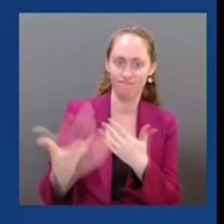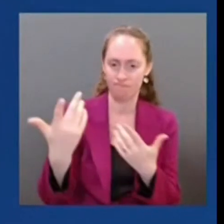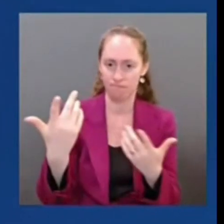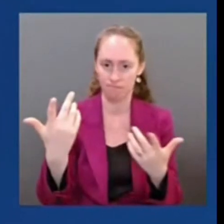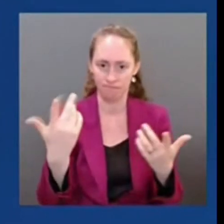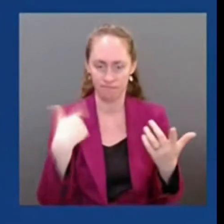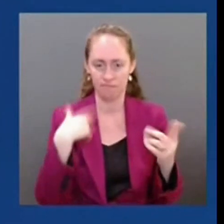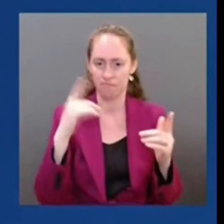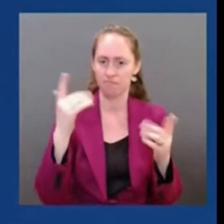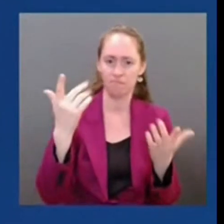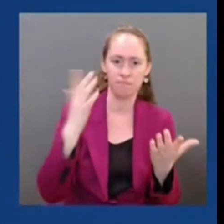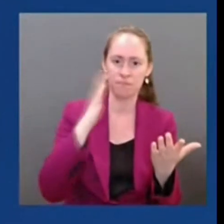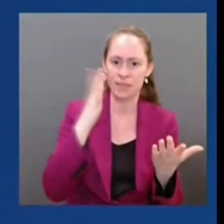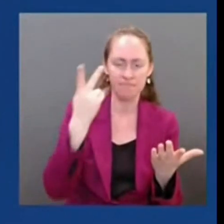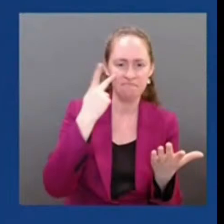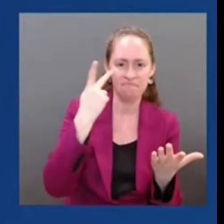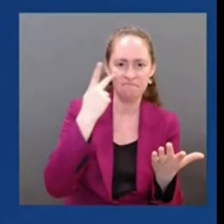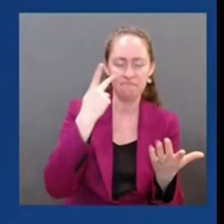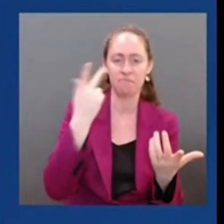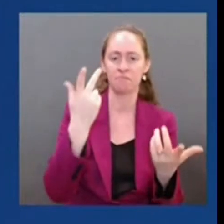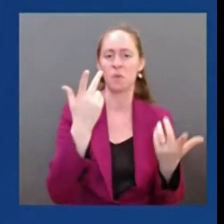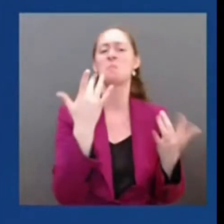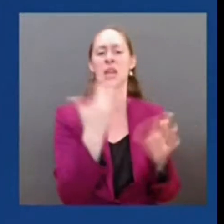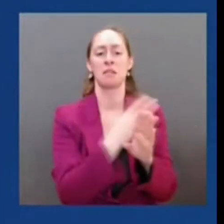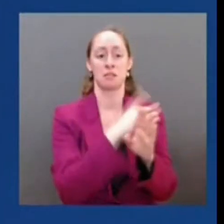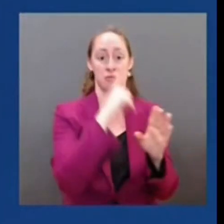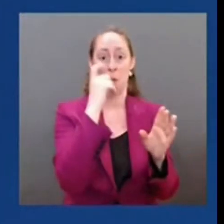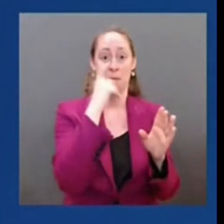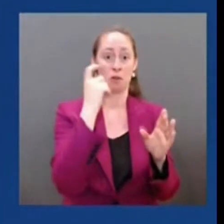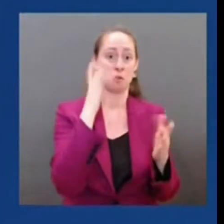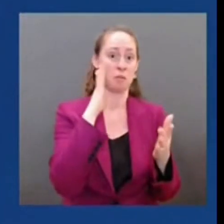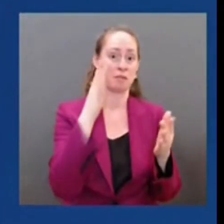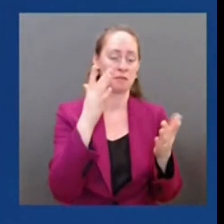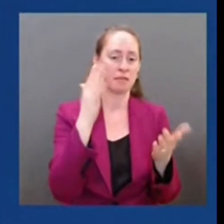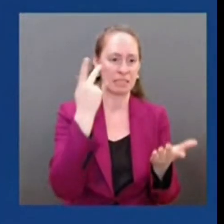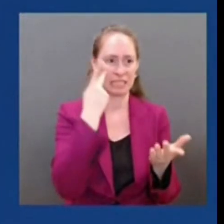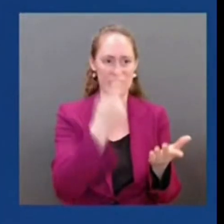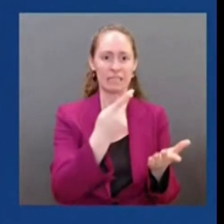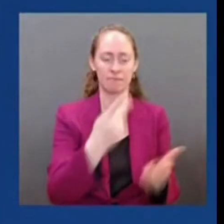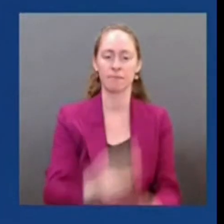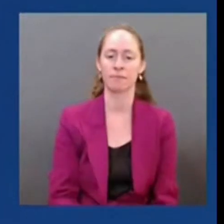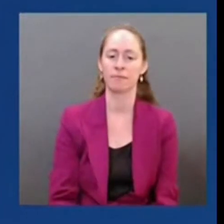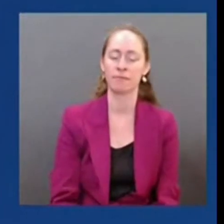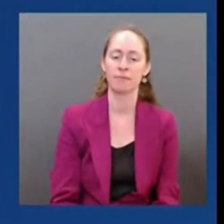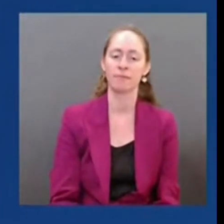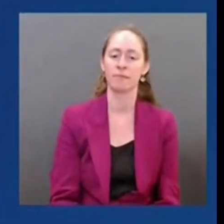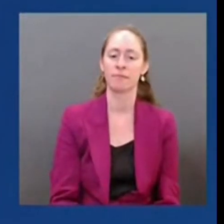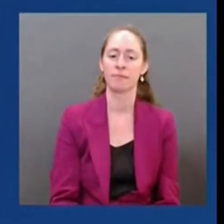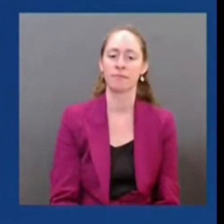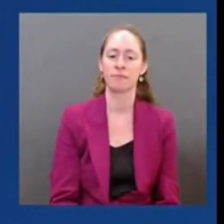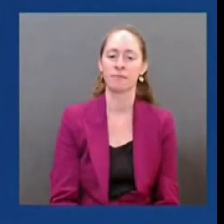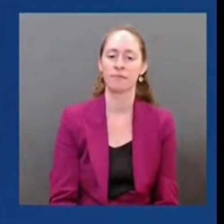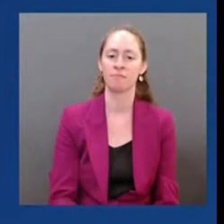WE EXPECT THE MODELS TO COME OUT OVER THE SUMMER SO WE HAVE